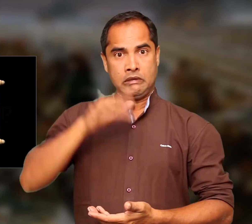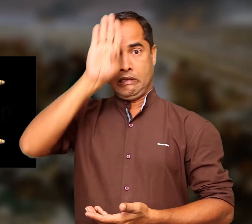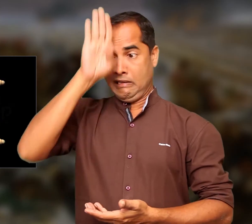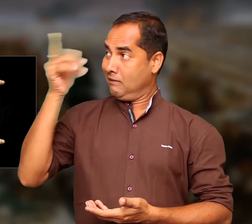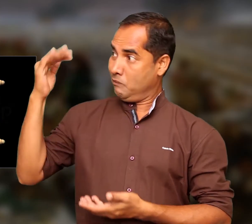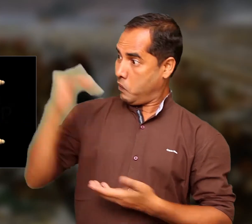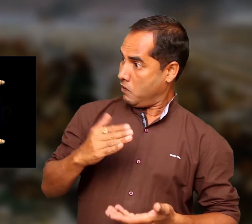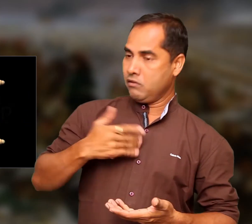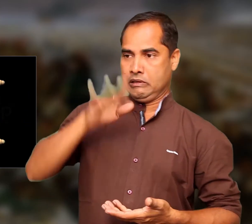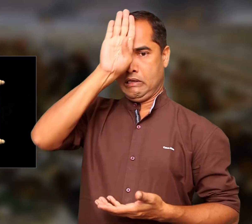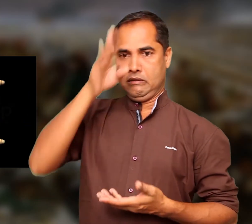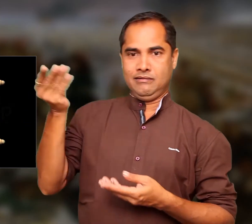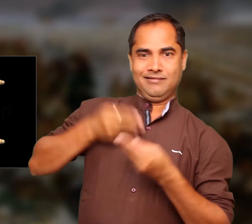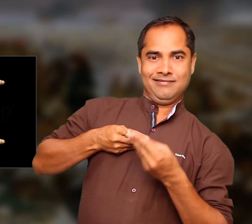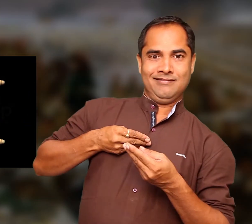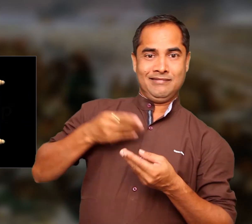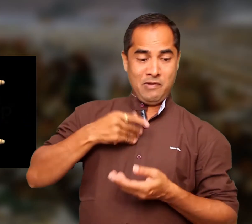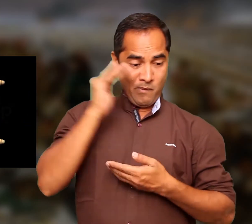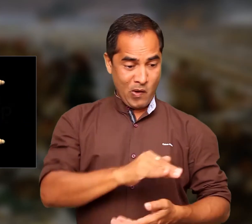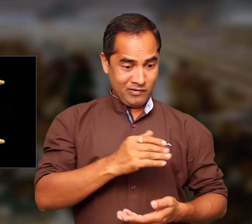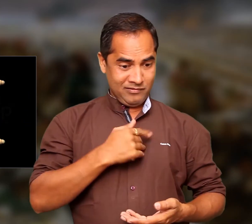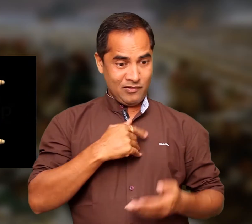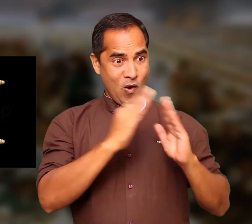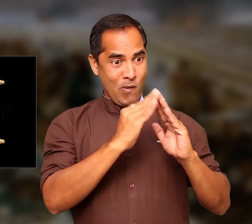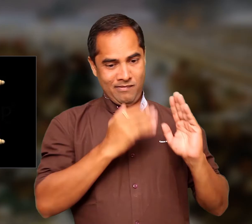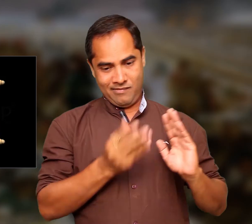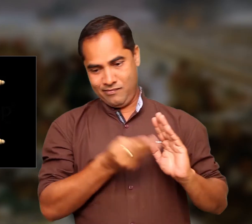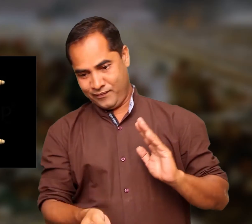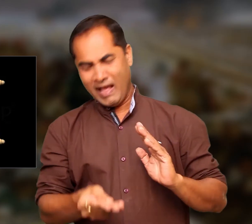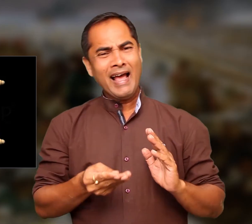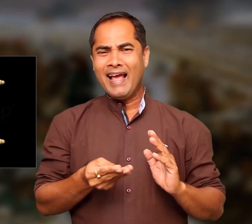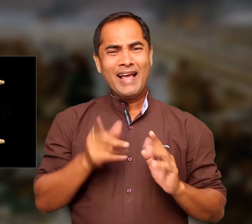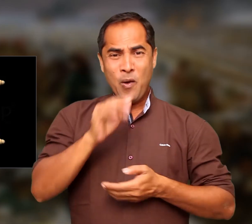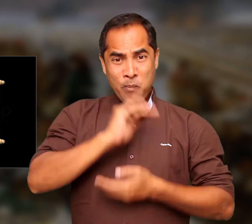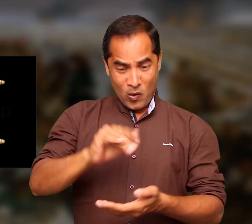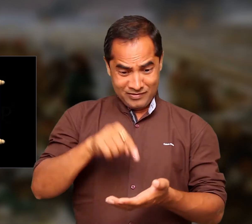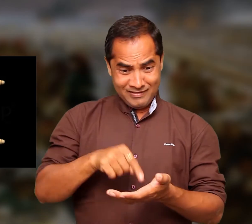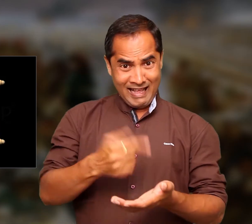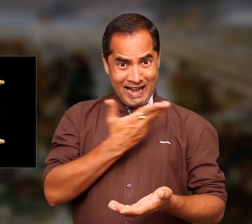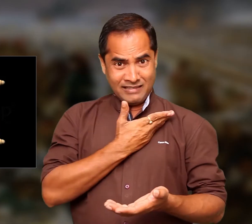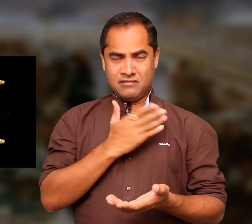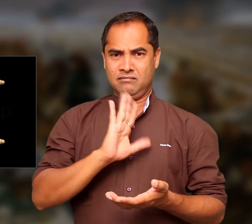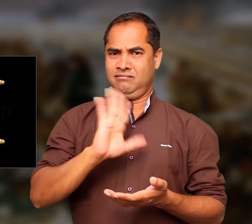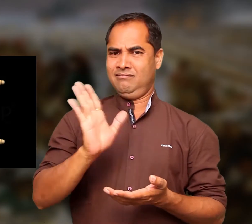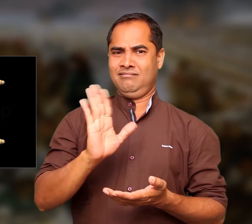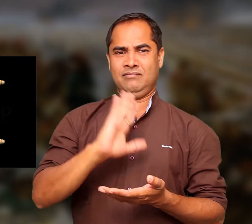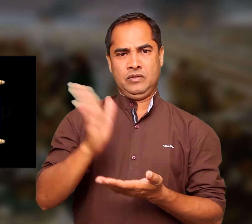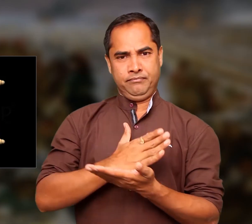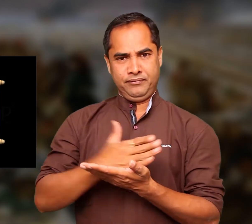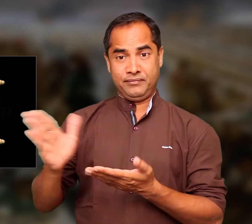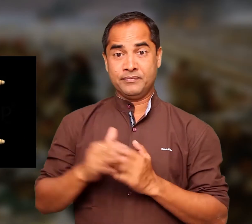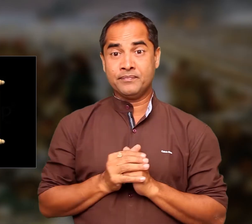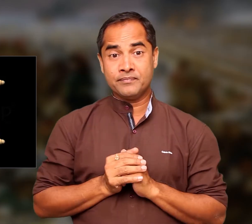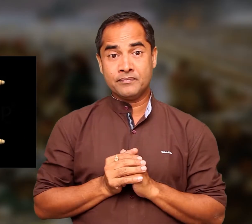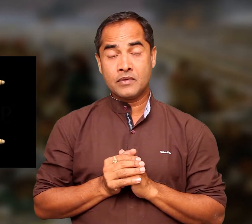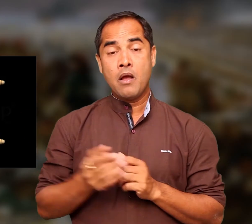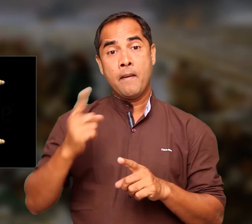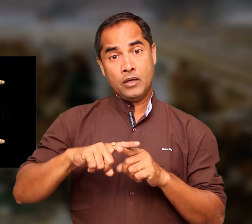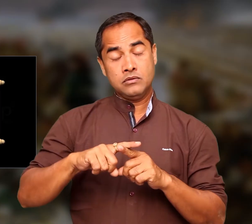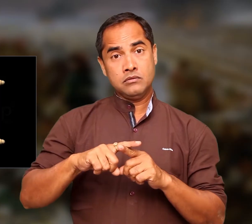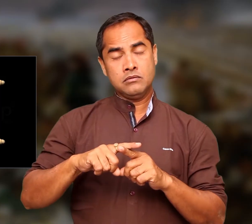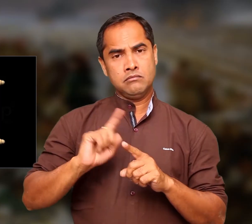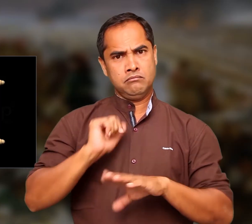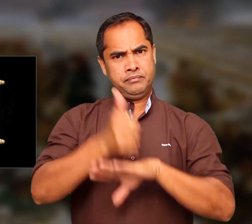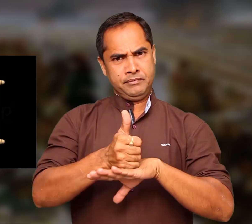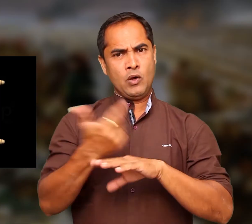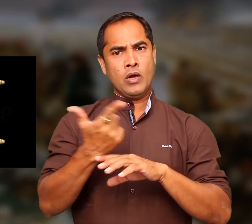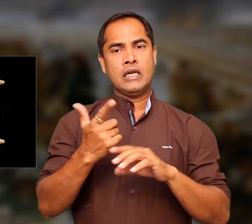birth, such as passing of home, wealth and property. He also established equality